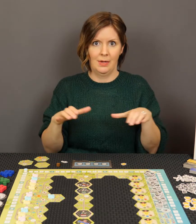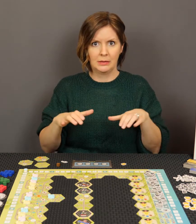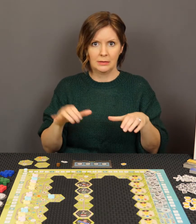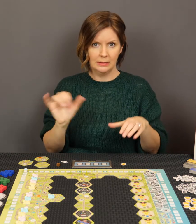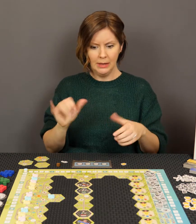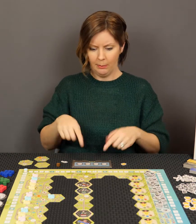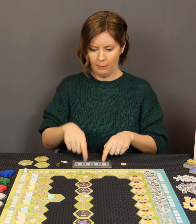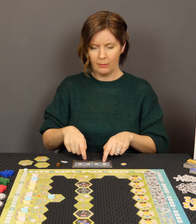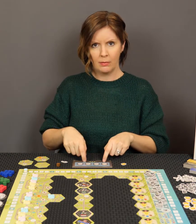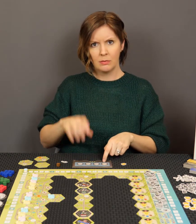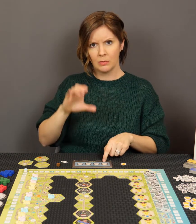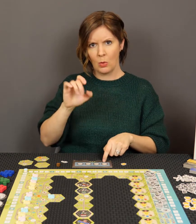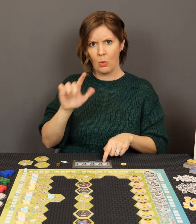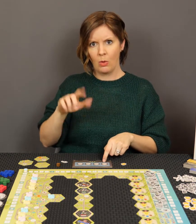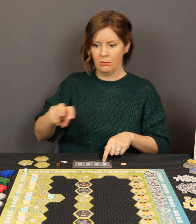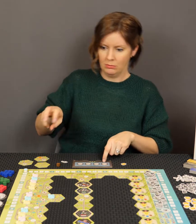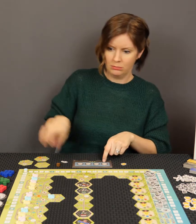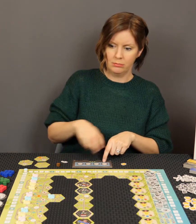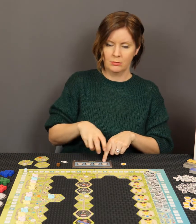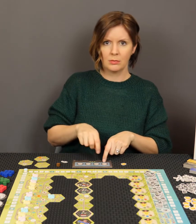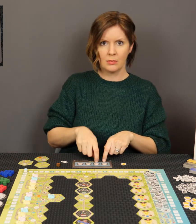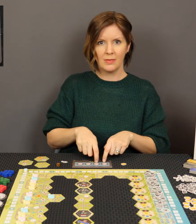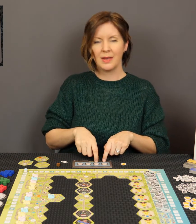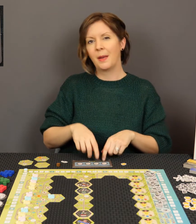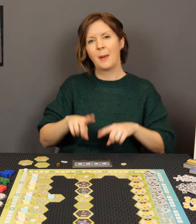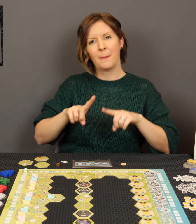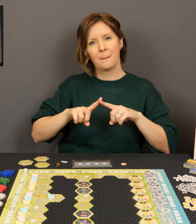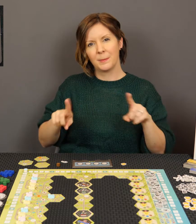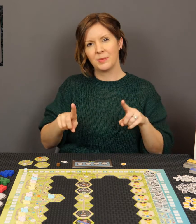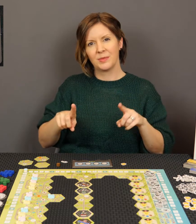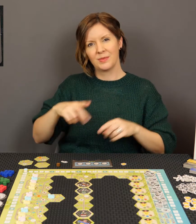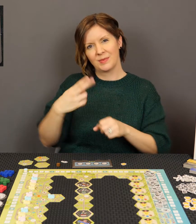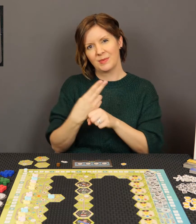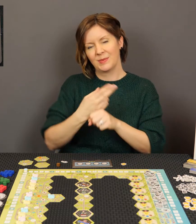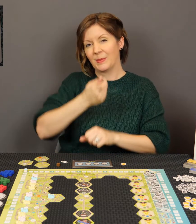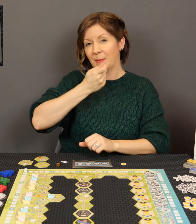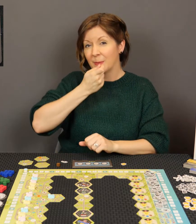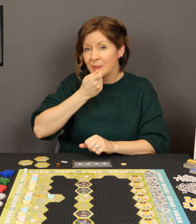You can use whistles as an action just like coal.